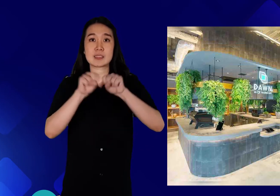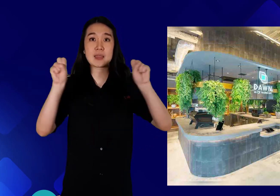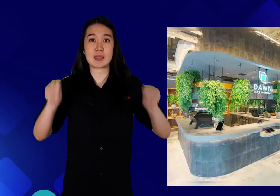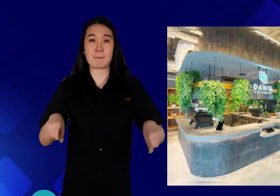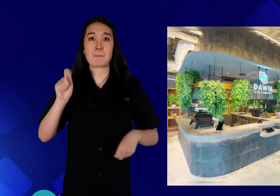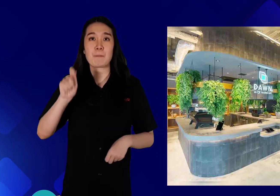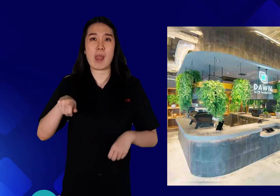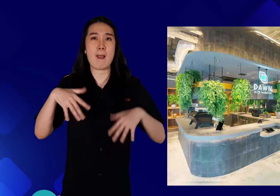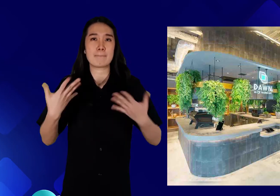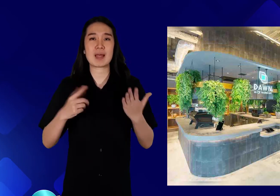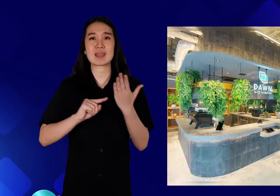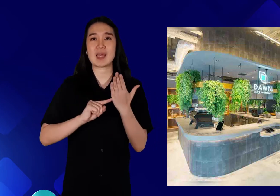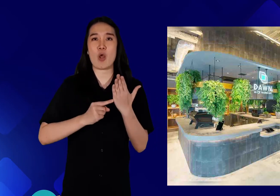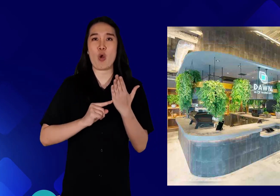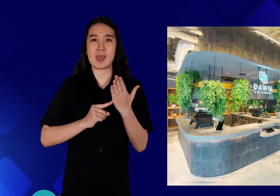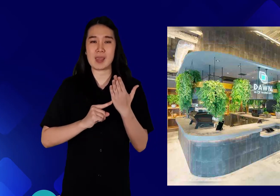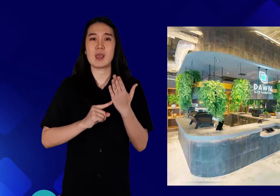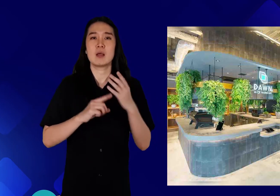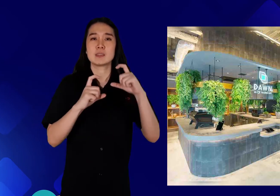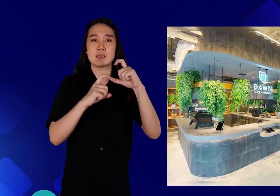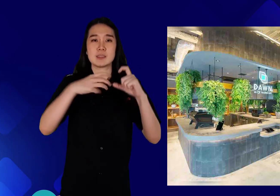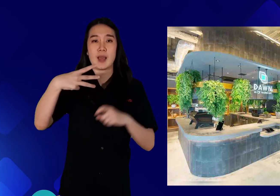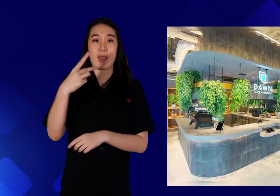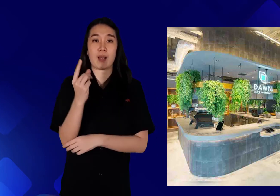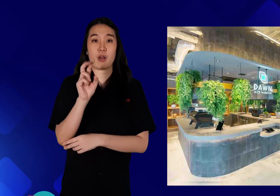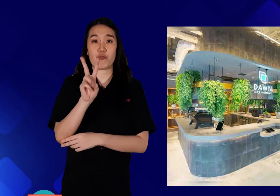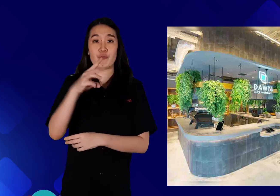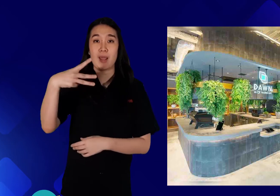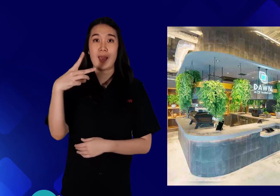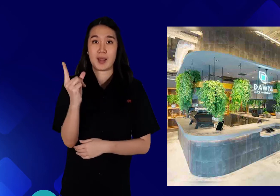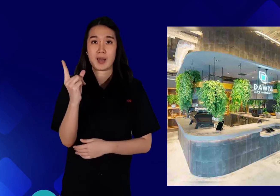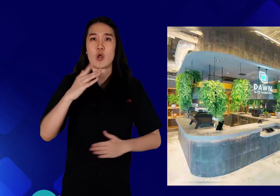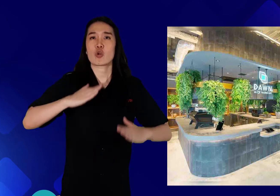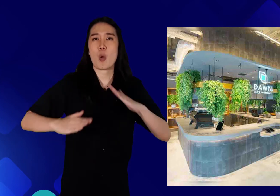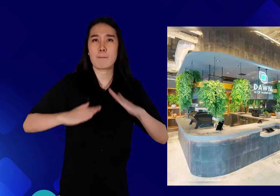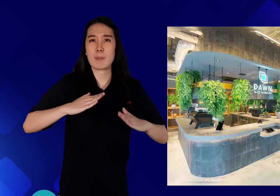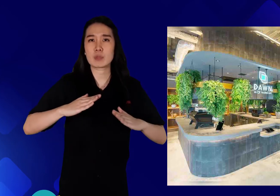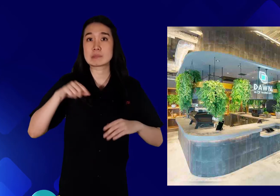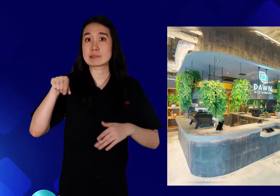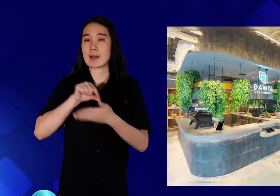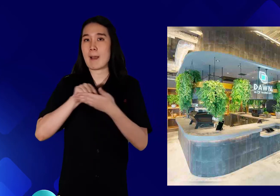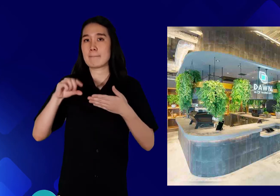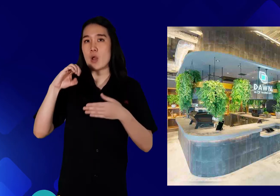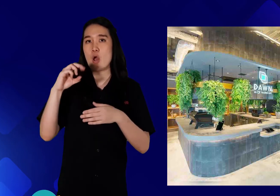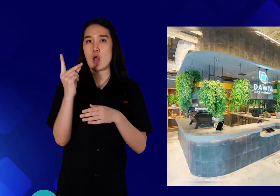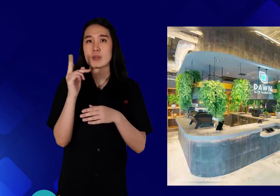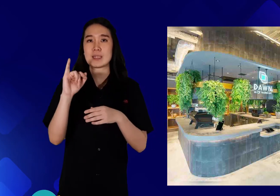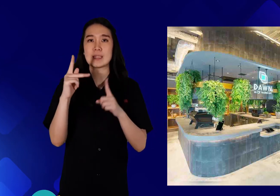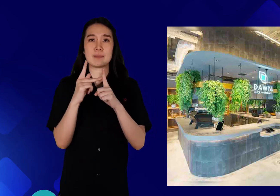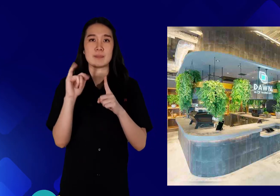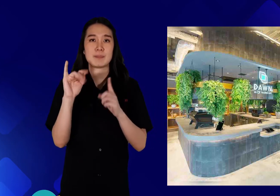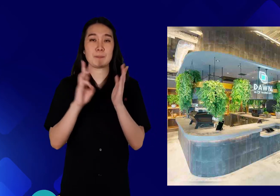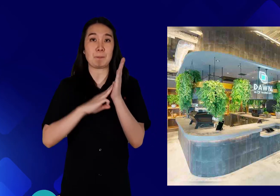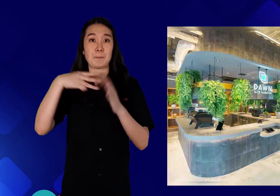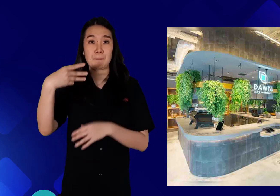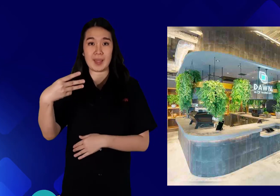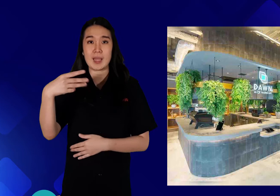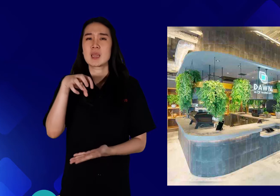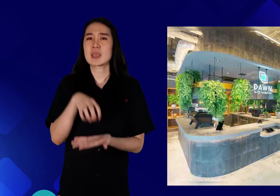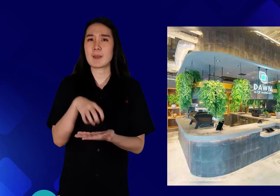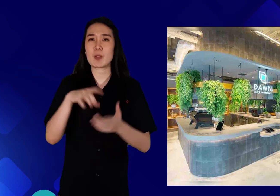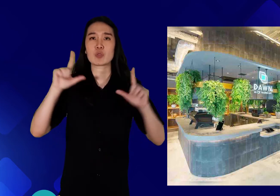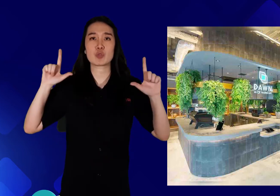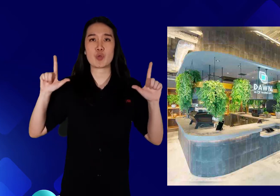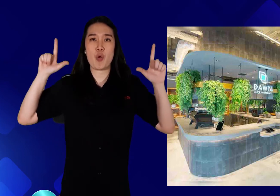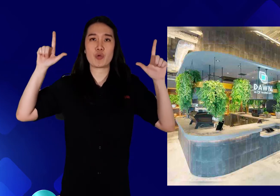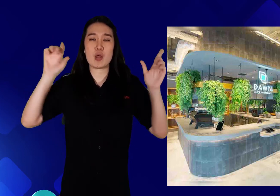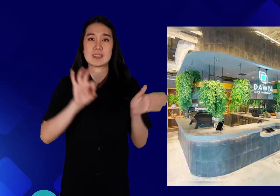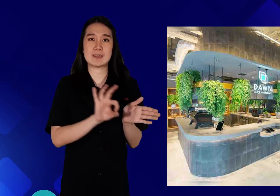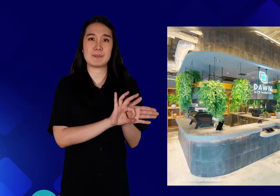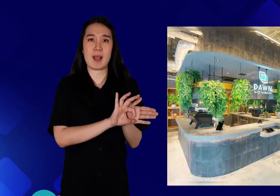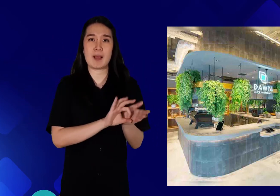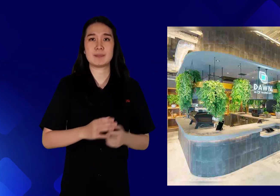via orihime robot server technology in Tokyo, Japan.